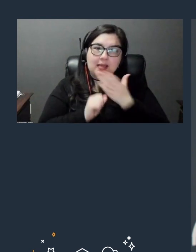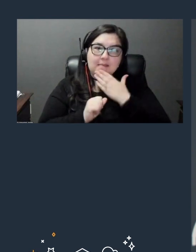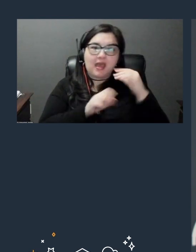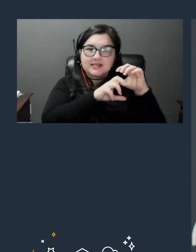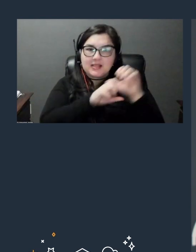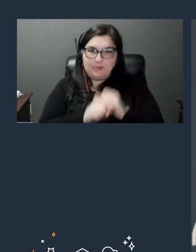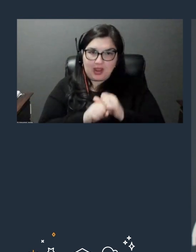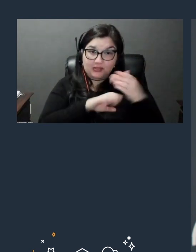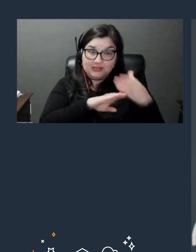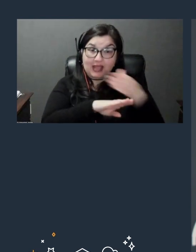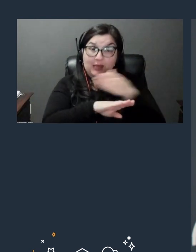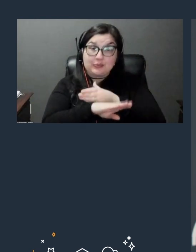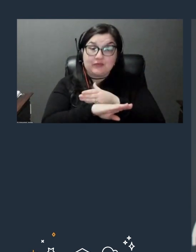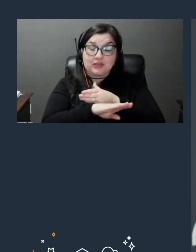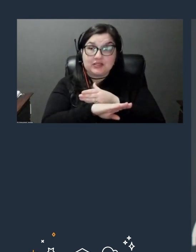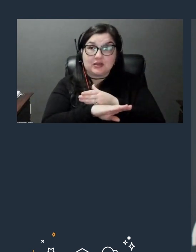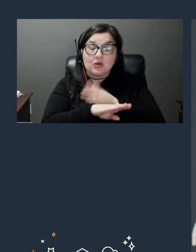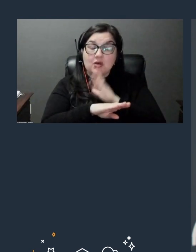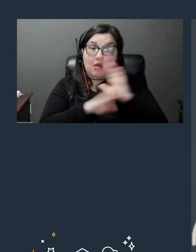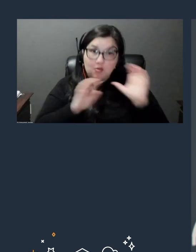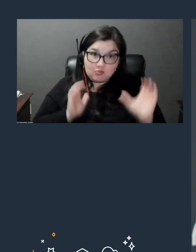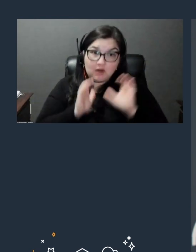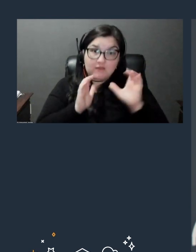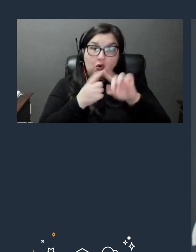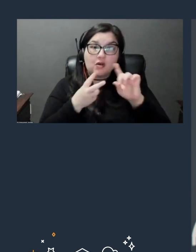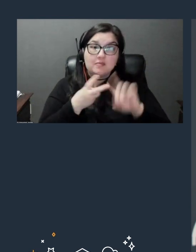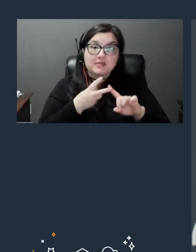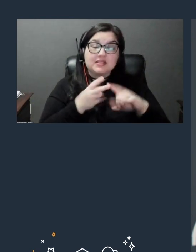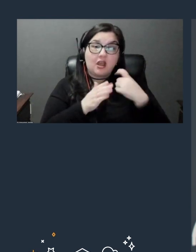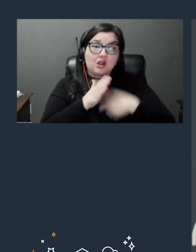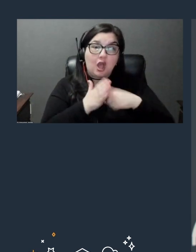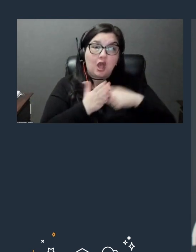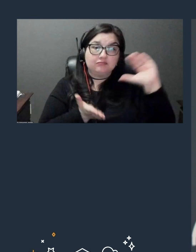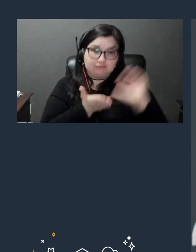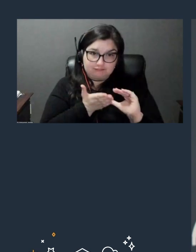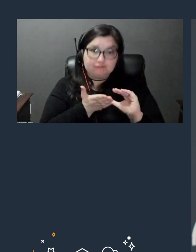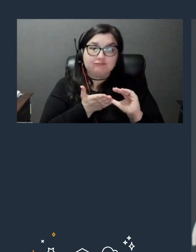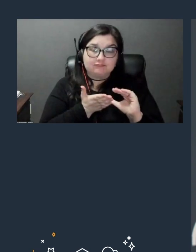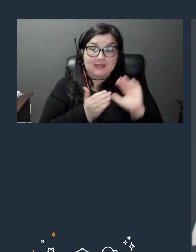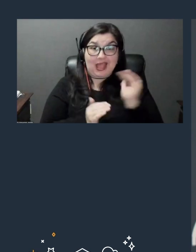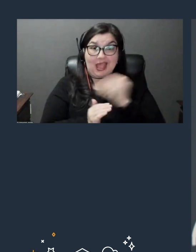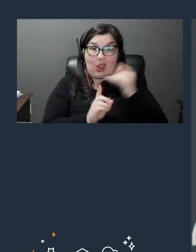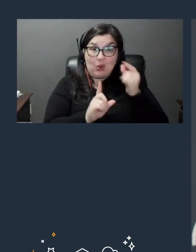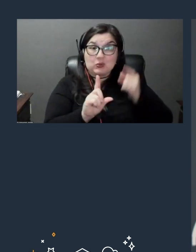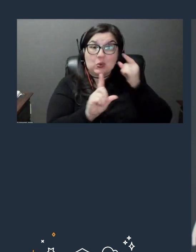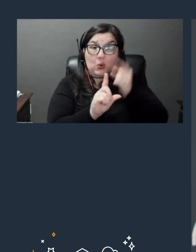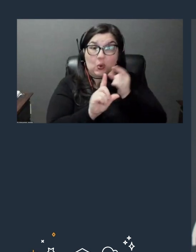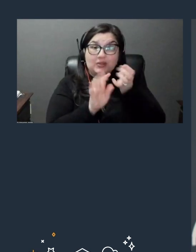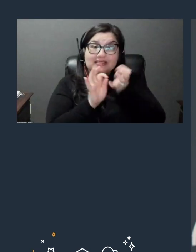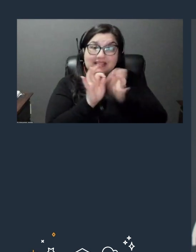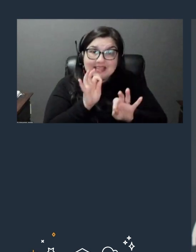will improve performance and reduce the cost to do so. And our goal is to simplify that workflow as much as